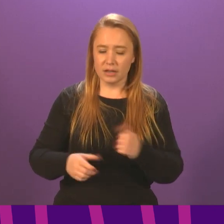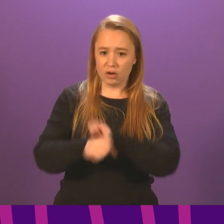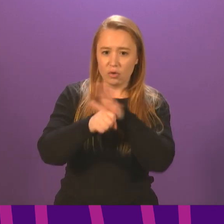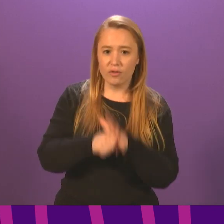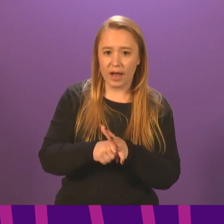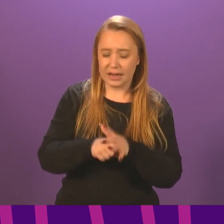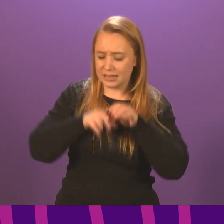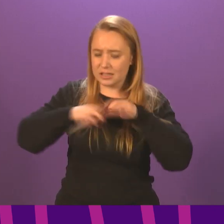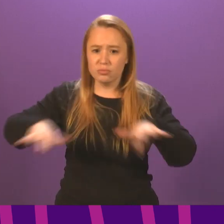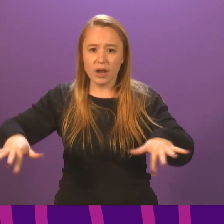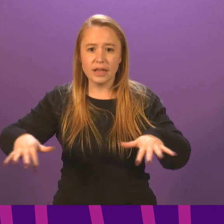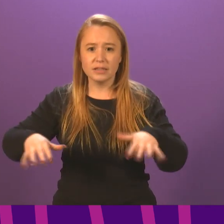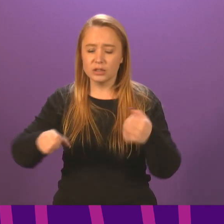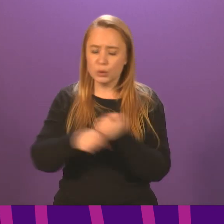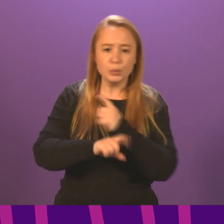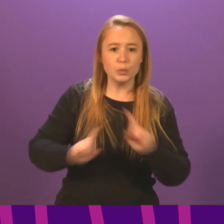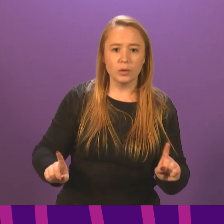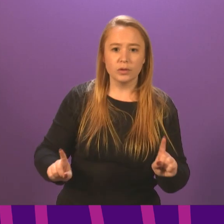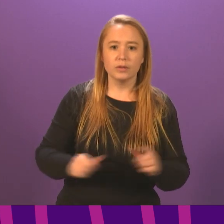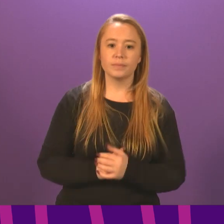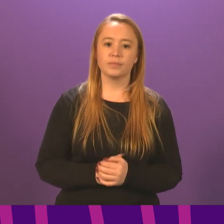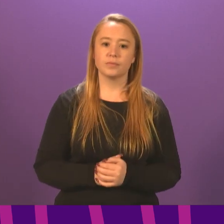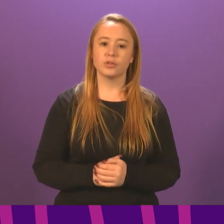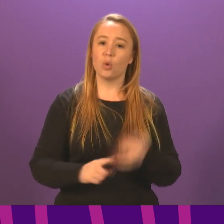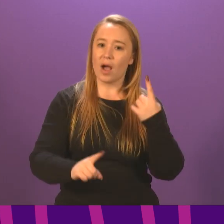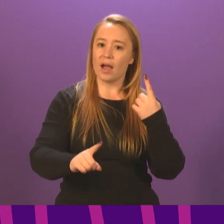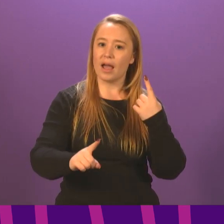can the First Minister tell us about what the incident management teams are telling